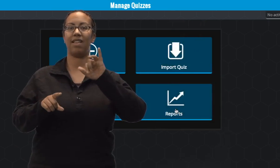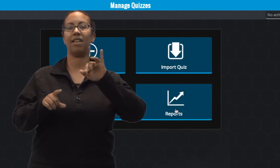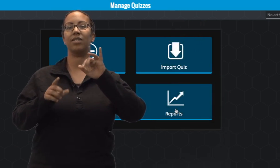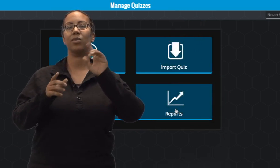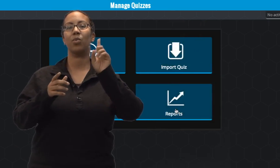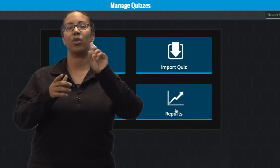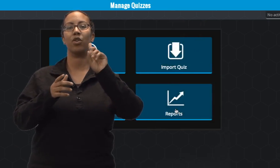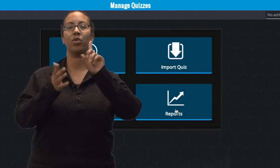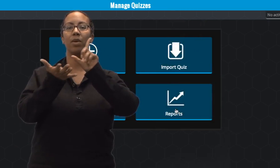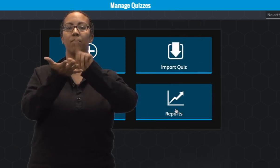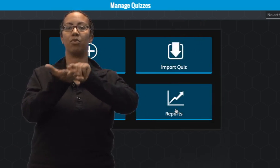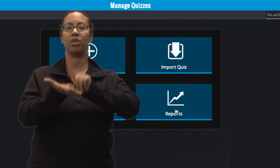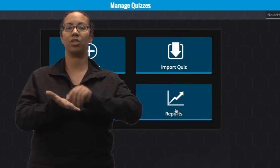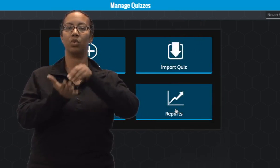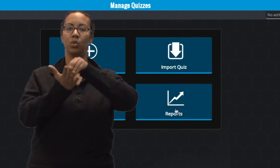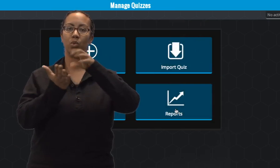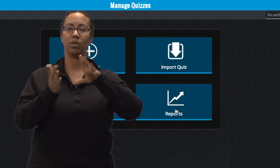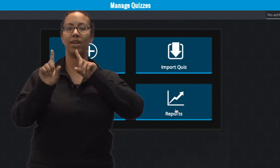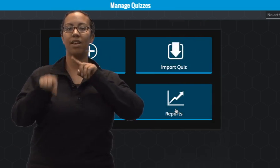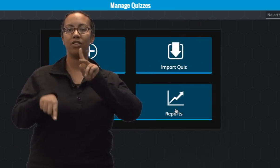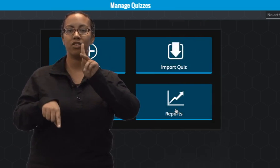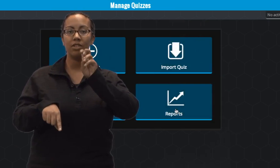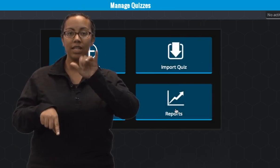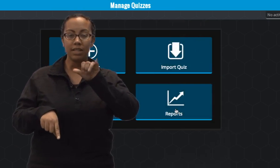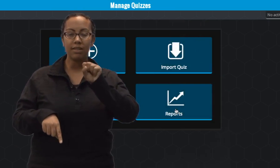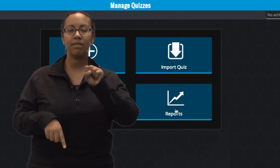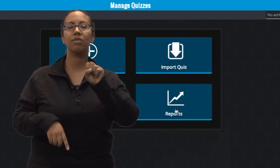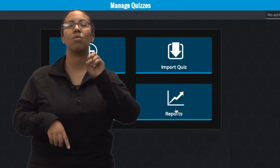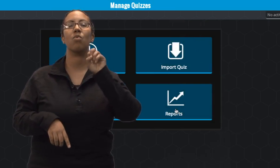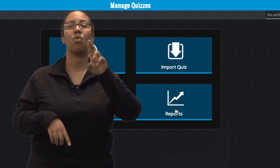Reports, that's where you can print student answer keys,